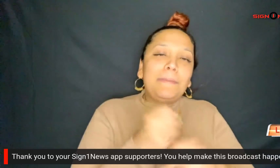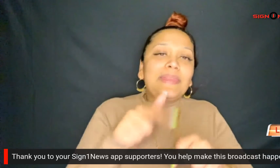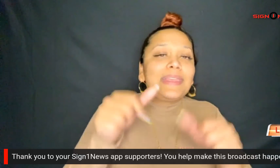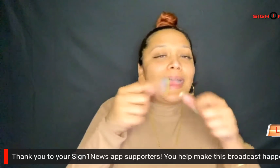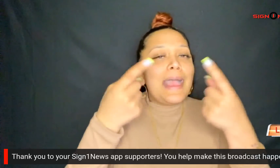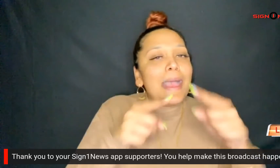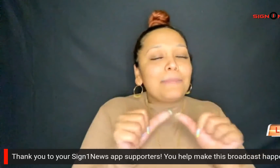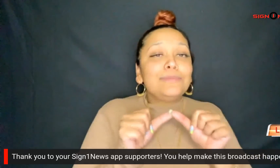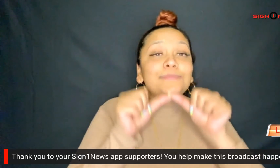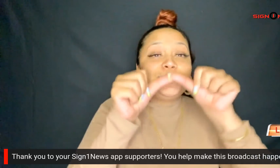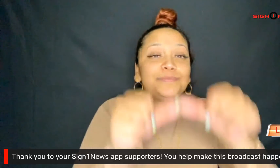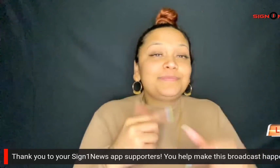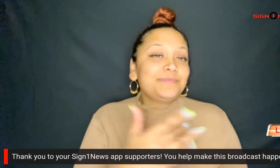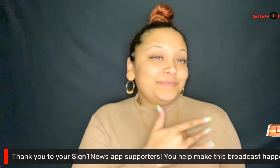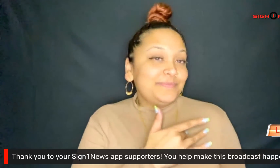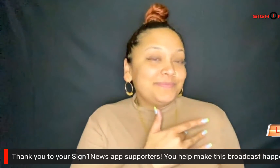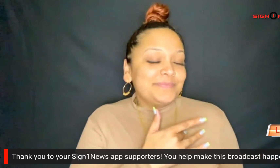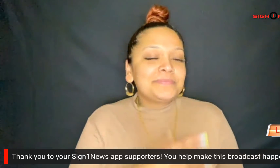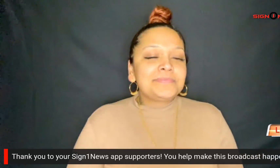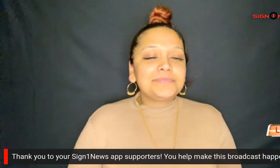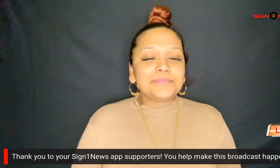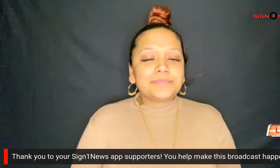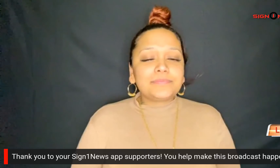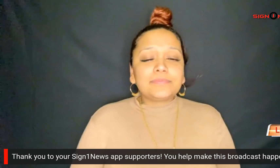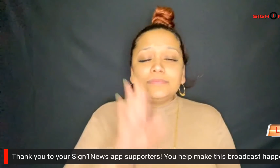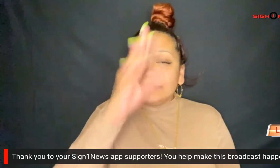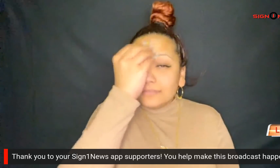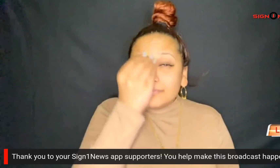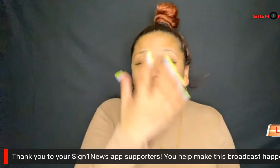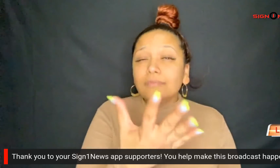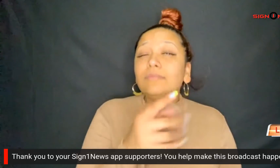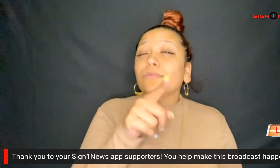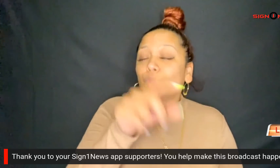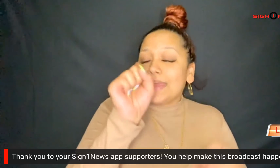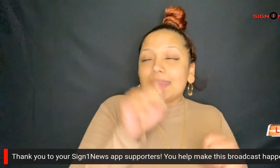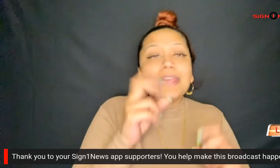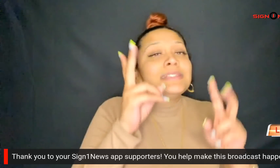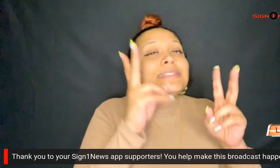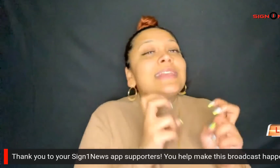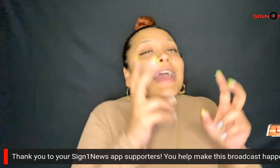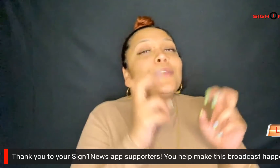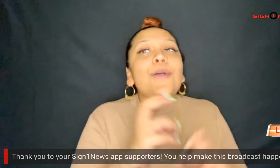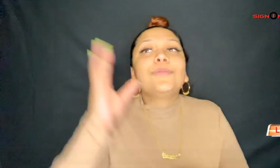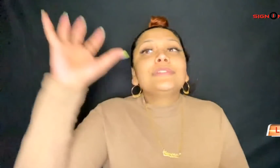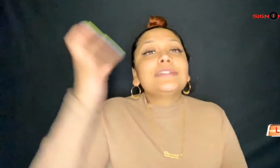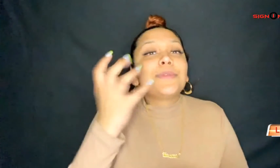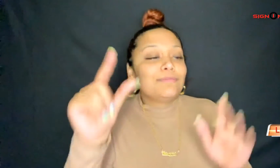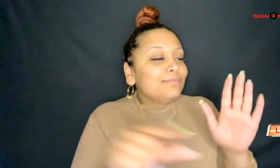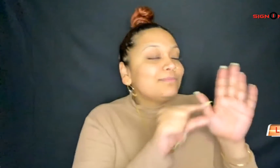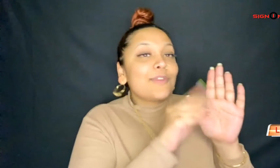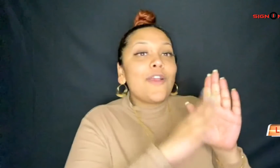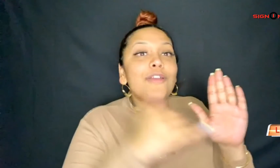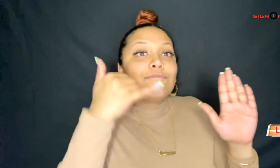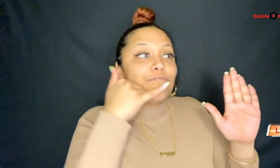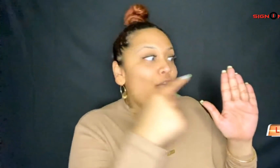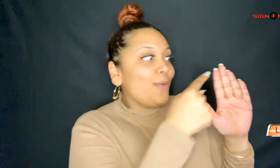a big thank you to our Sign1News app supporters to help make this broadcast happen you can